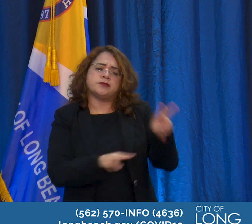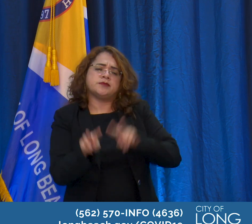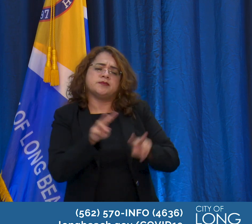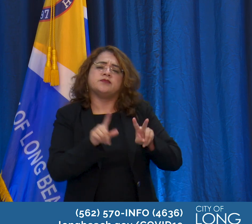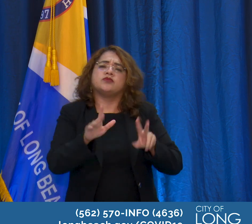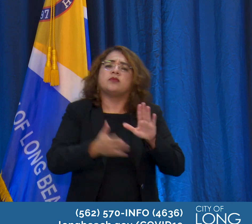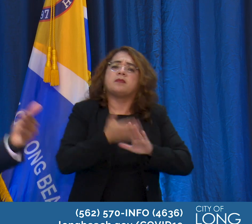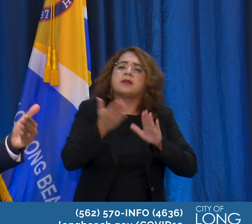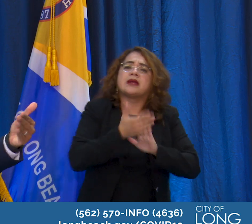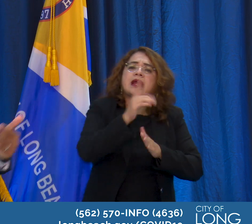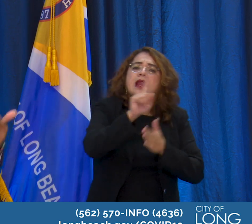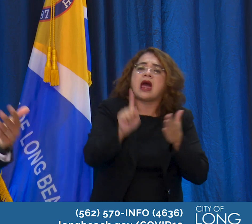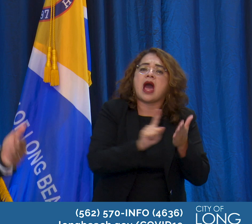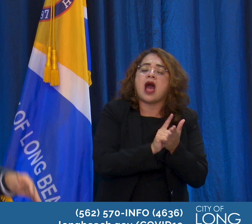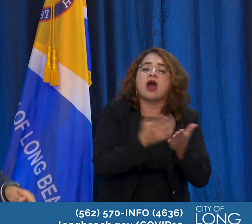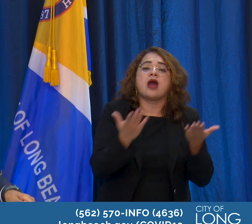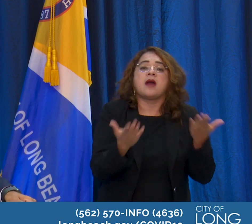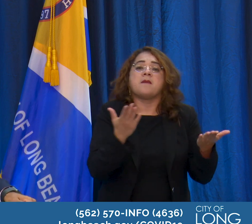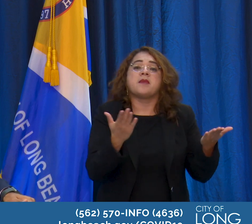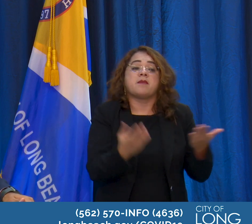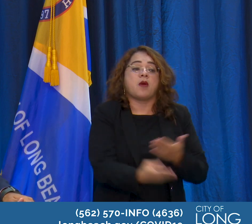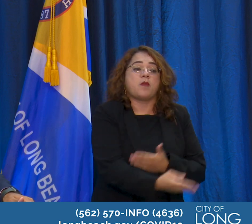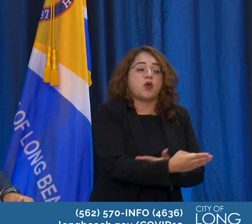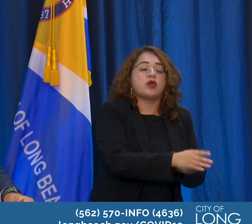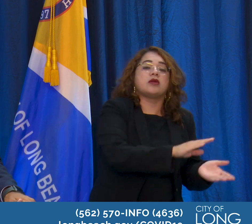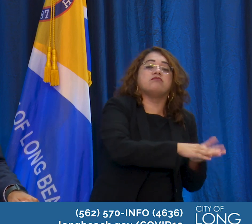they're able to expand some of their capacity.